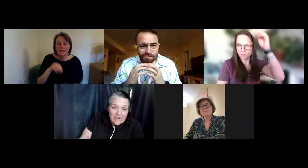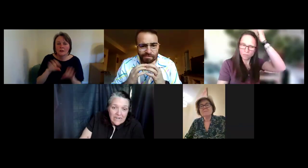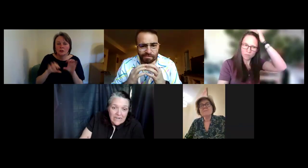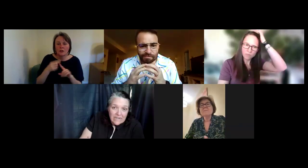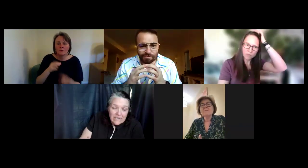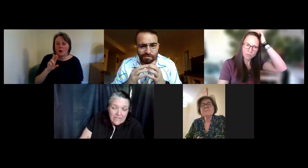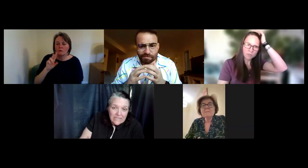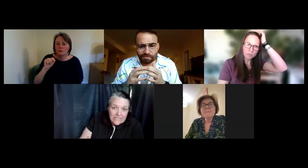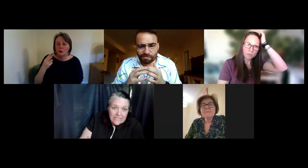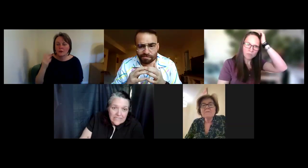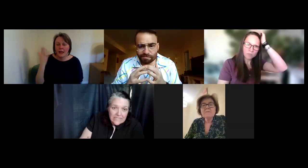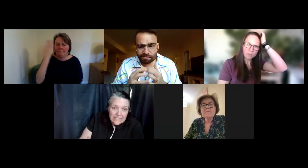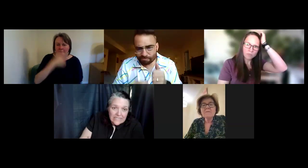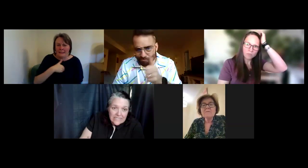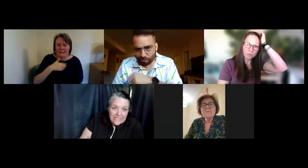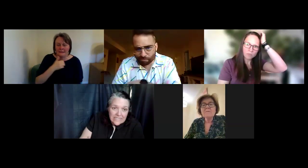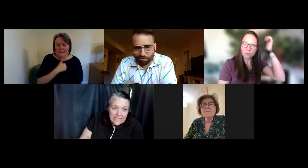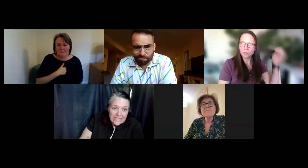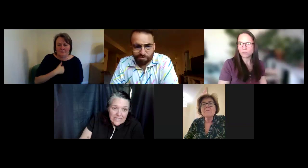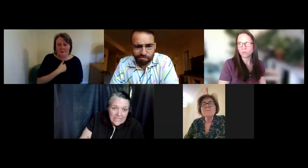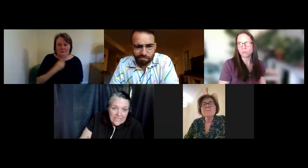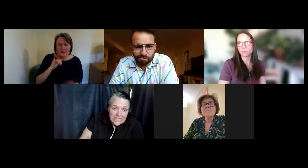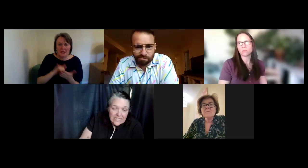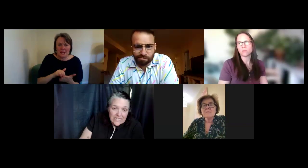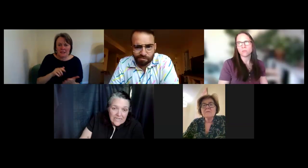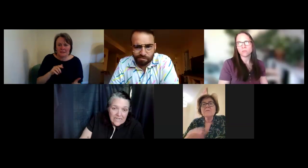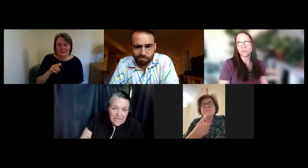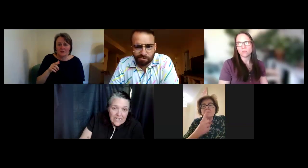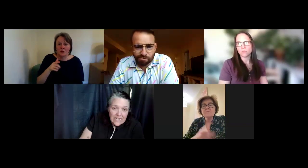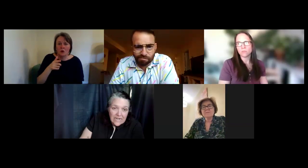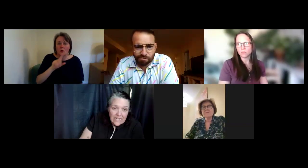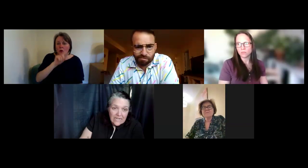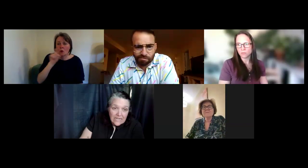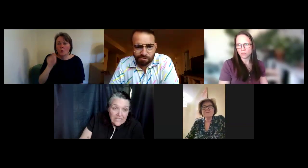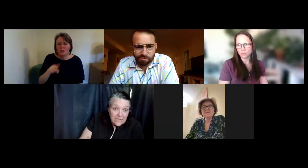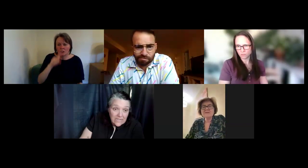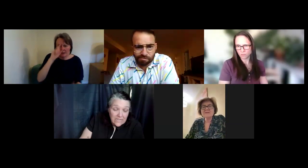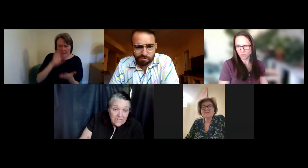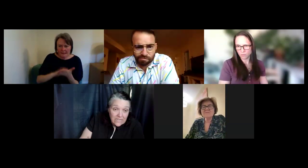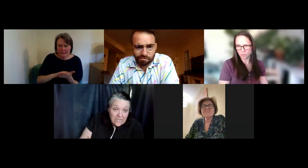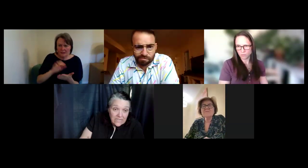I missed somehow. I apologize for that. So the question I believe, Audrey, you saw,